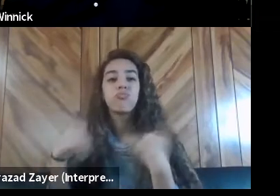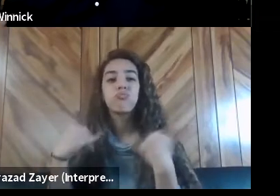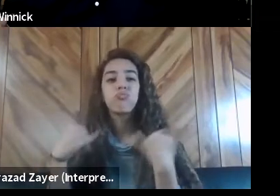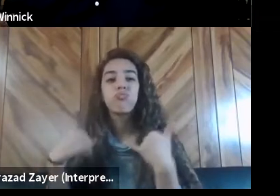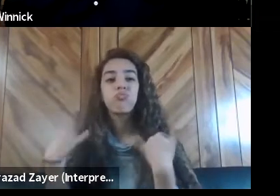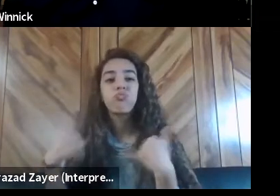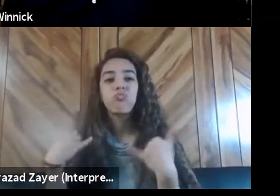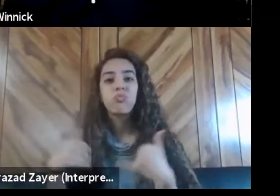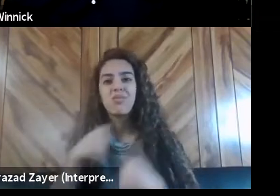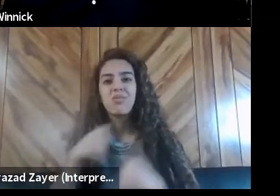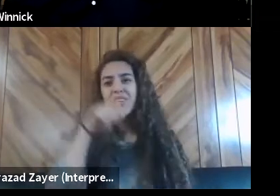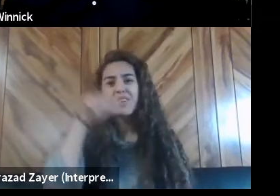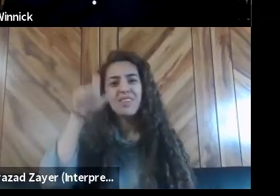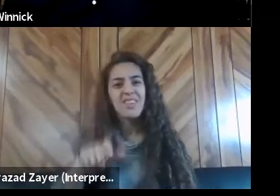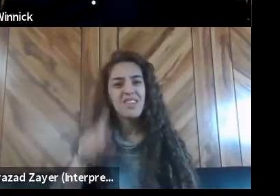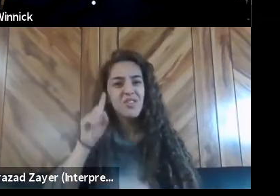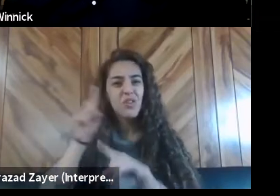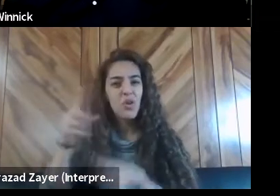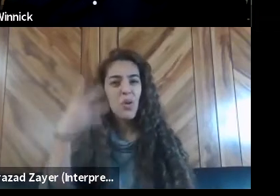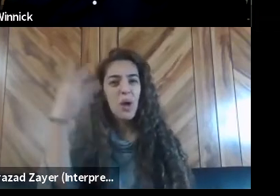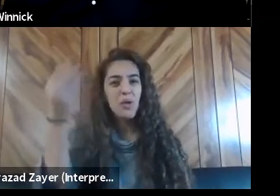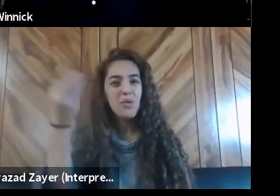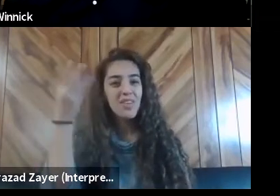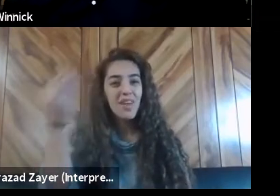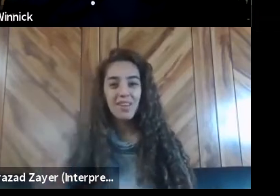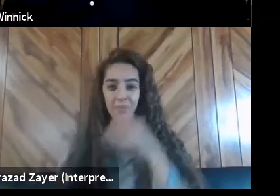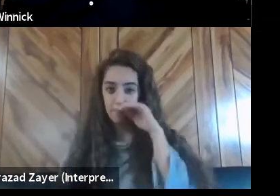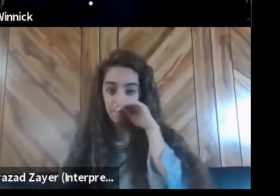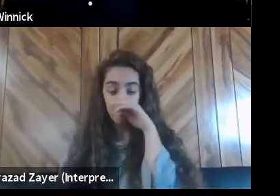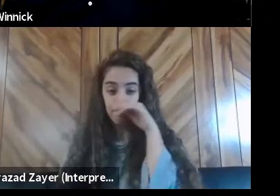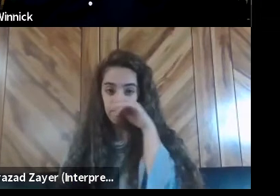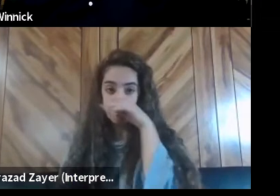outside. You know, hey, you want to come with us to the store?